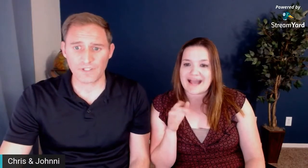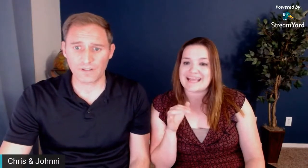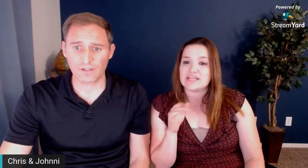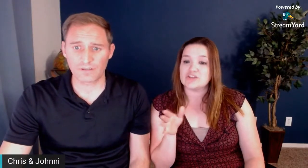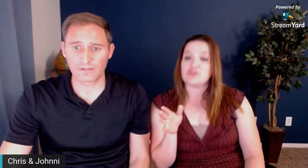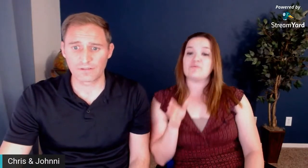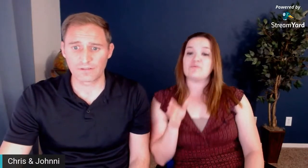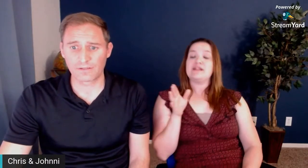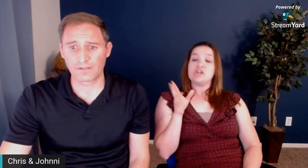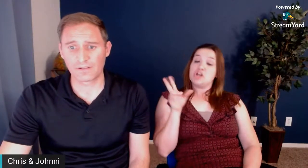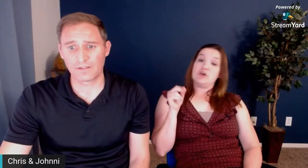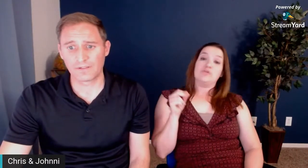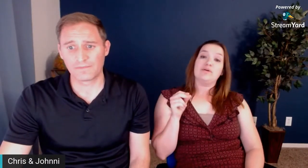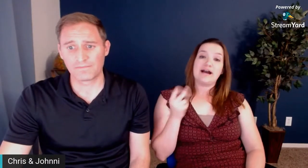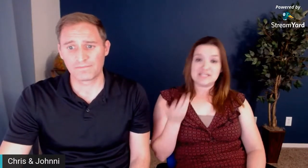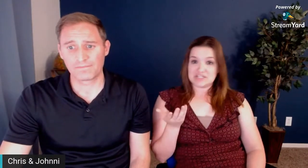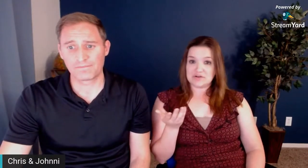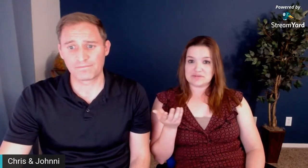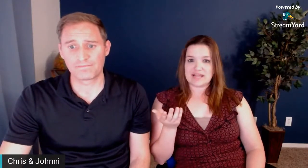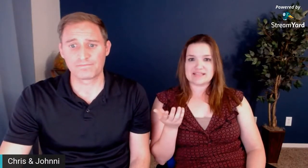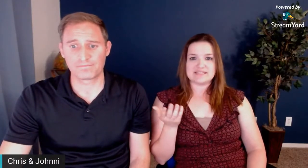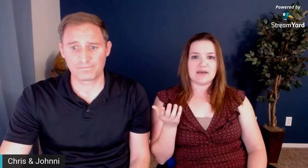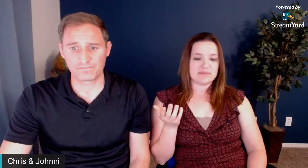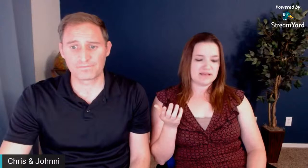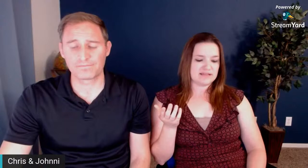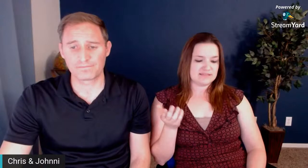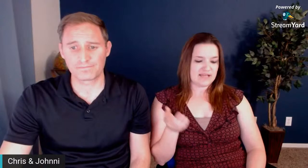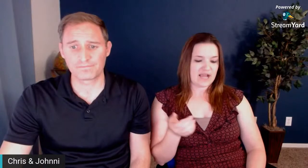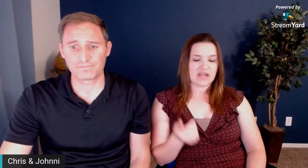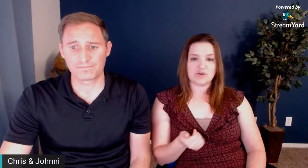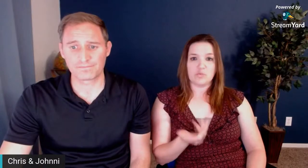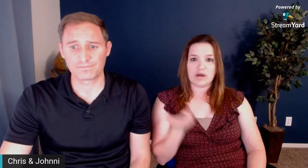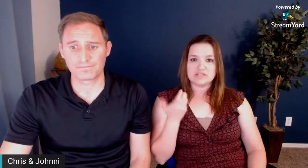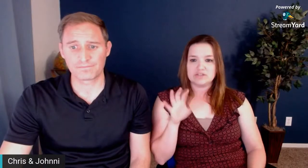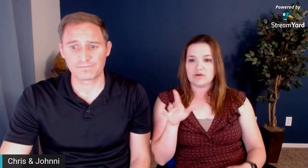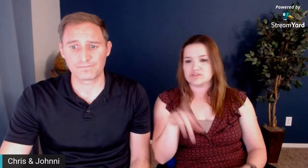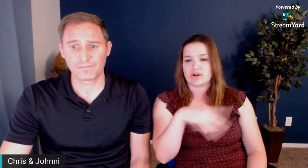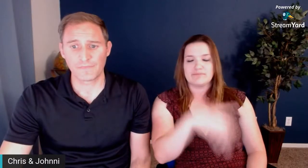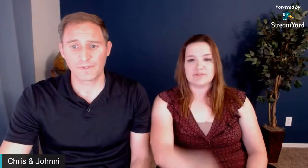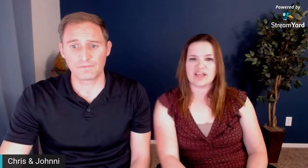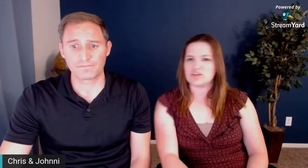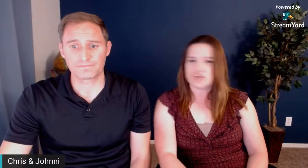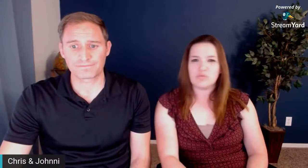i you know what no i don't and it's not because like i don't want oh sorry you're like don't